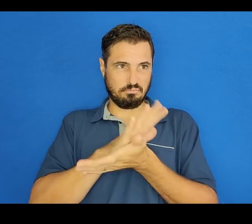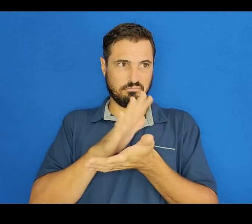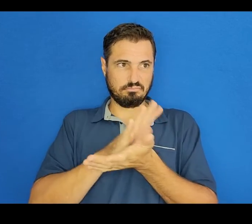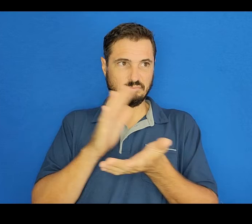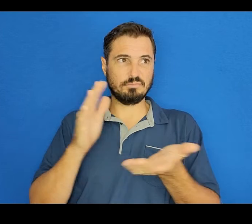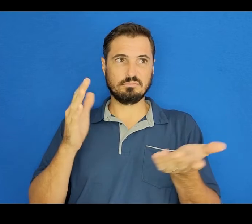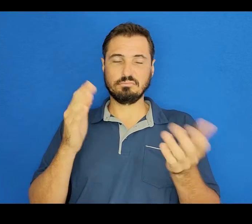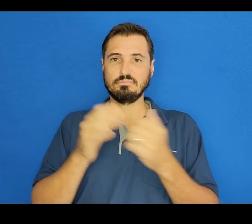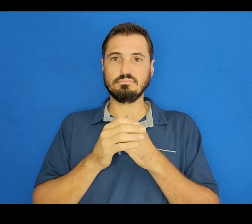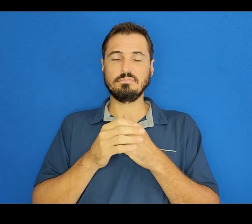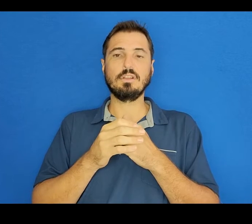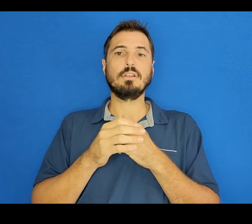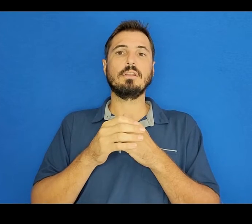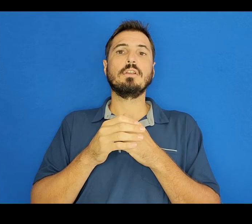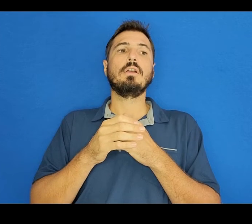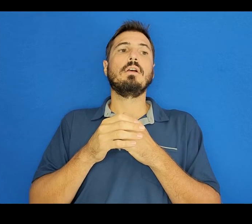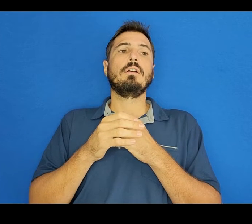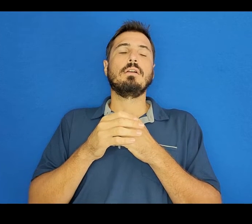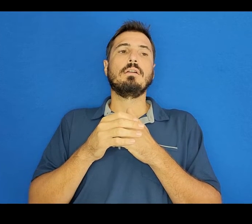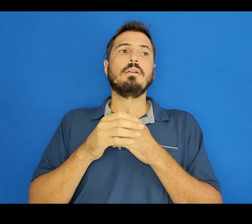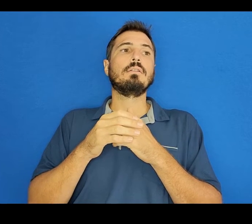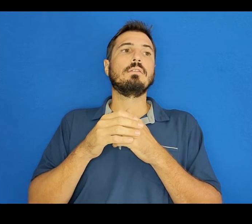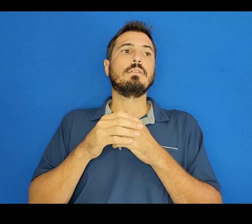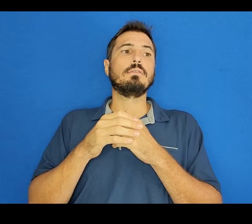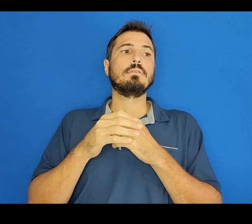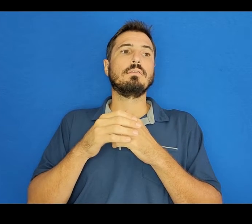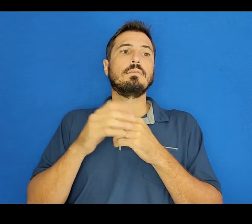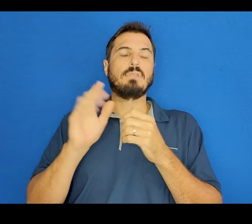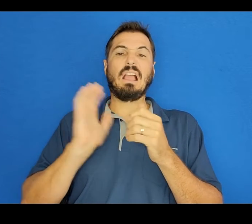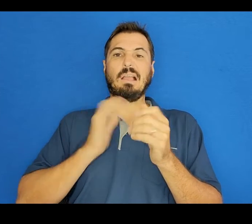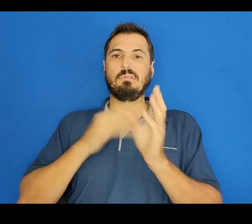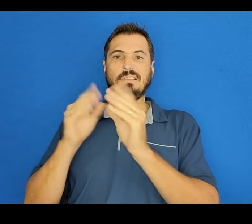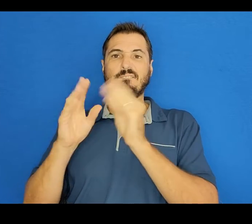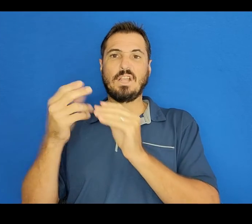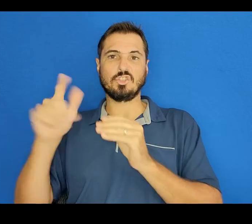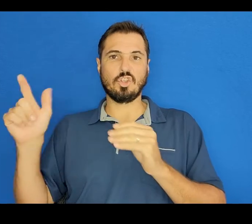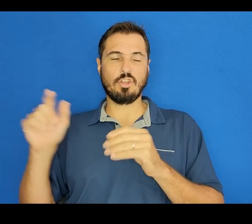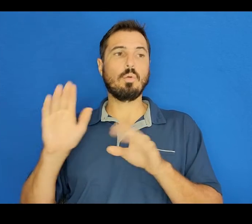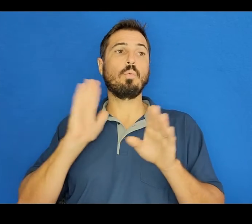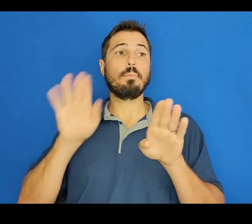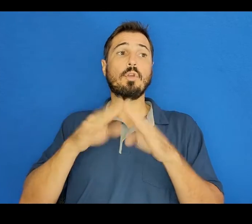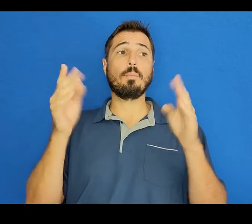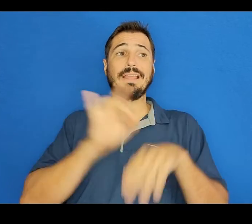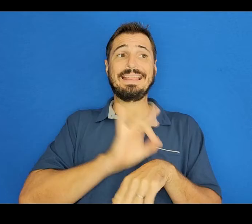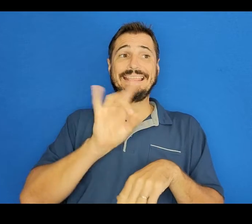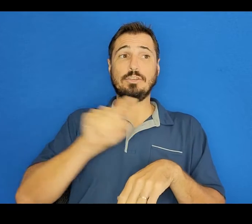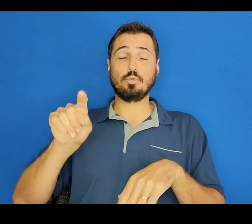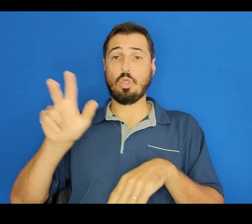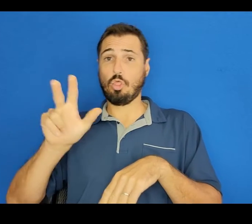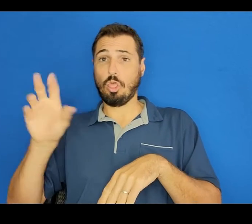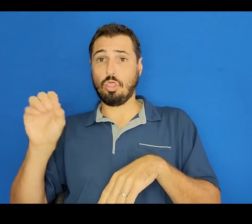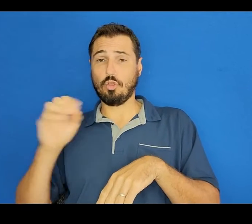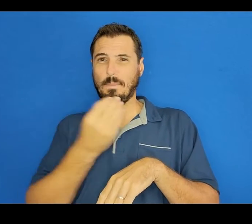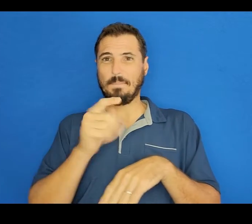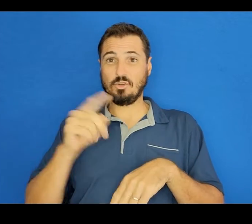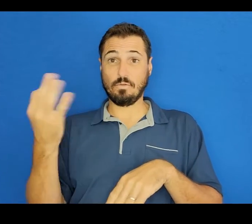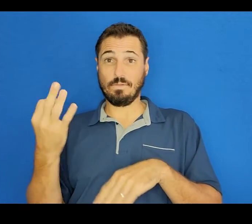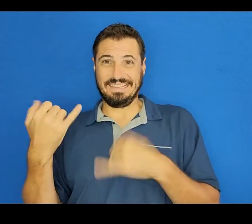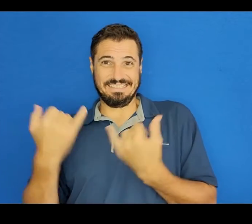The Convention Hall testing center is open weekdays from 8 to 3:30, but it will be CLOSED this Thursday for Veterans’ Day